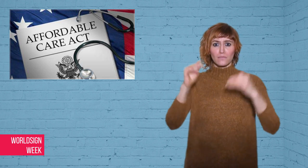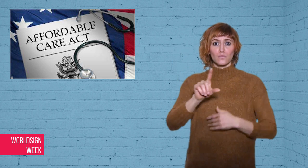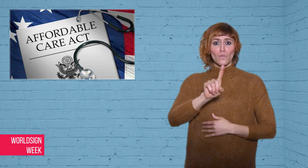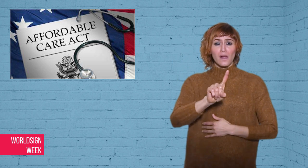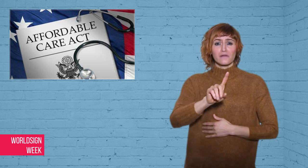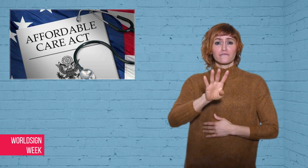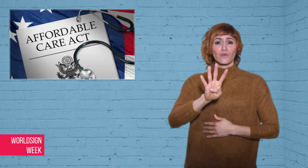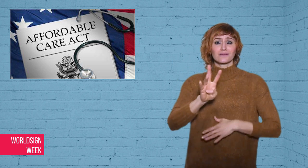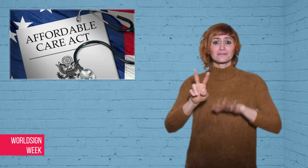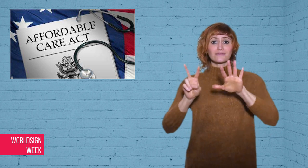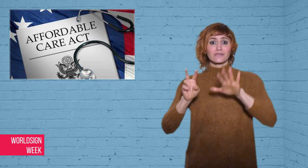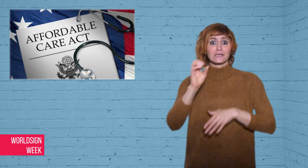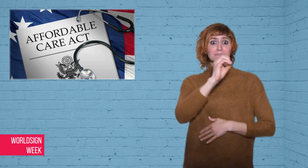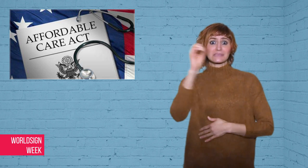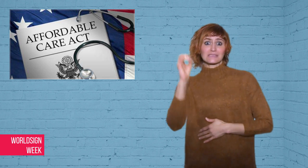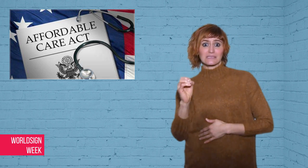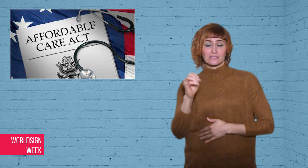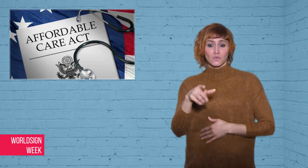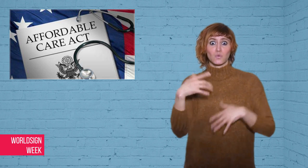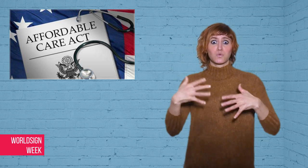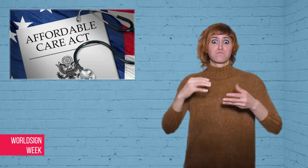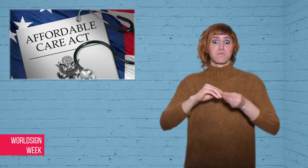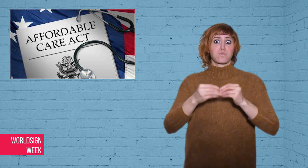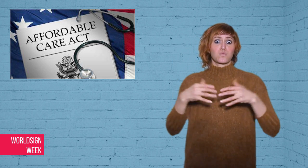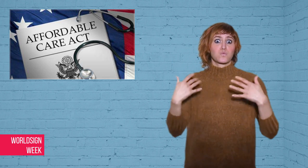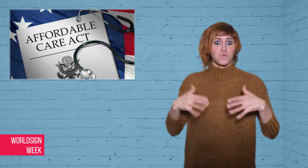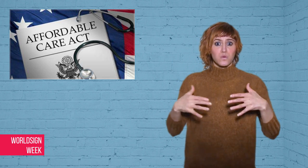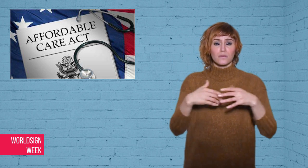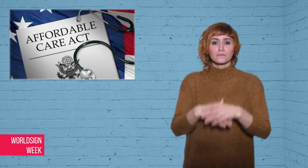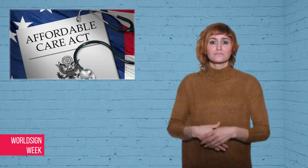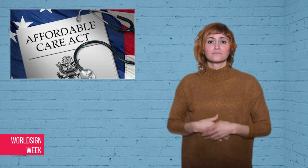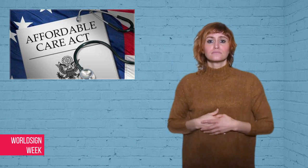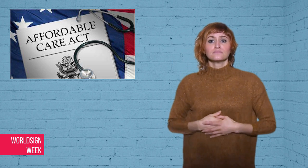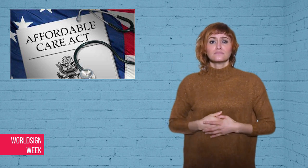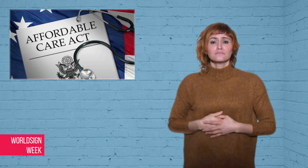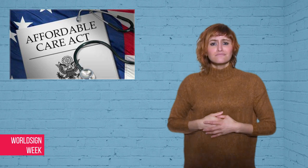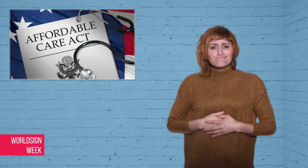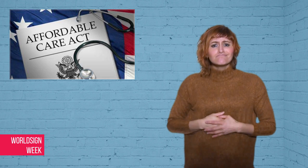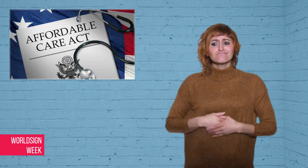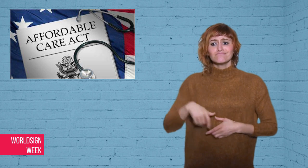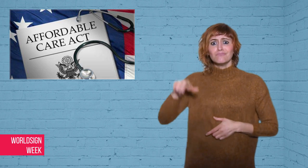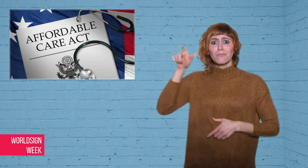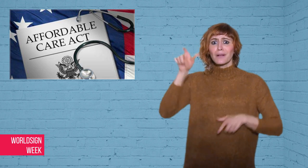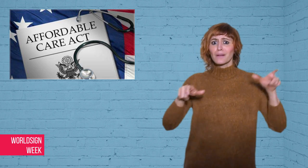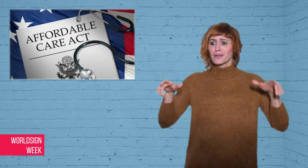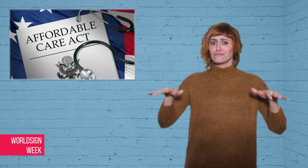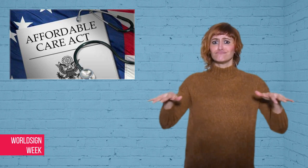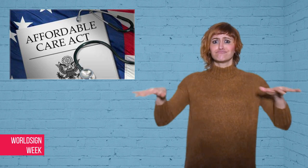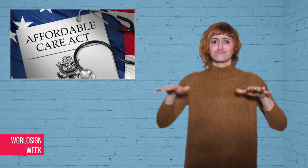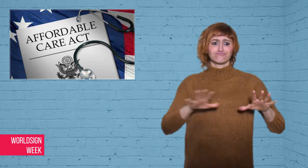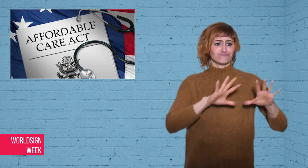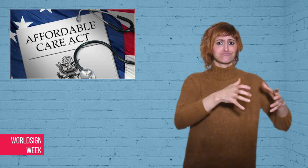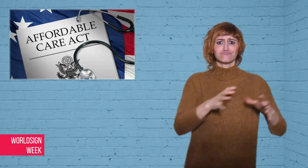after they withdrew from the European Union.